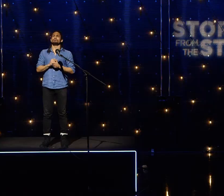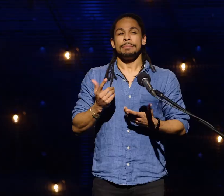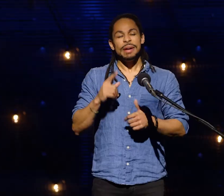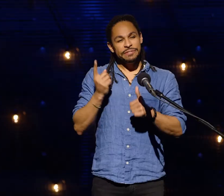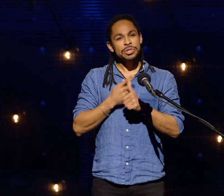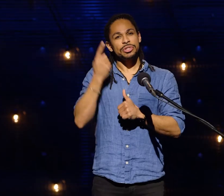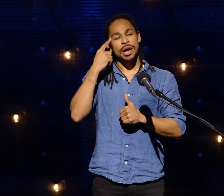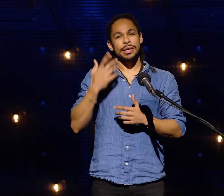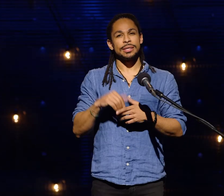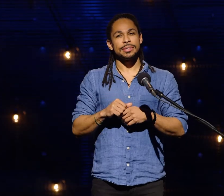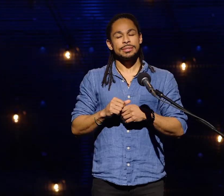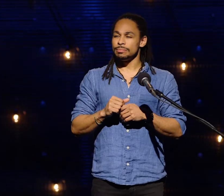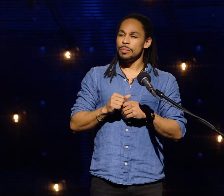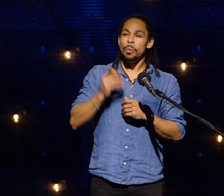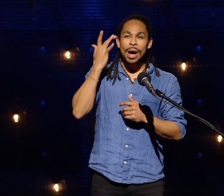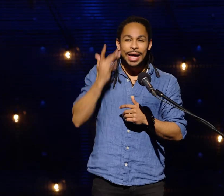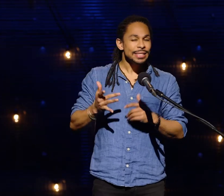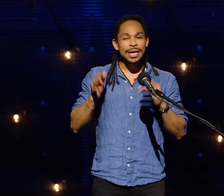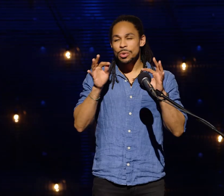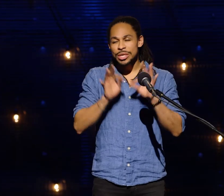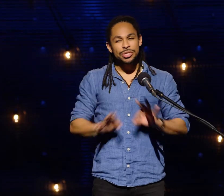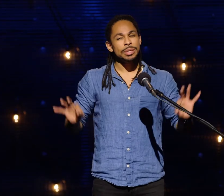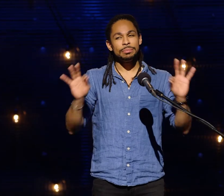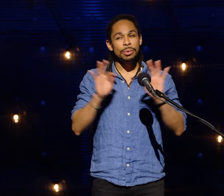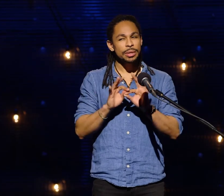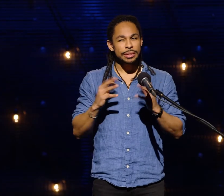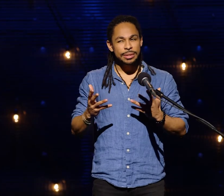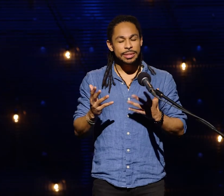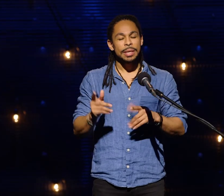My first thought is, why is that question important?